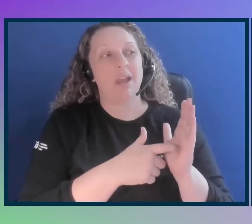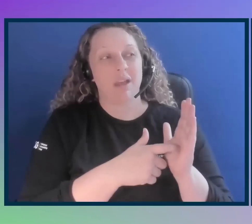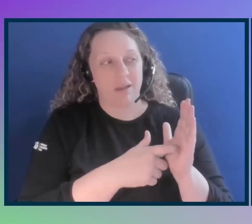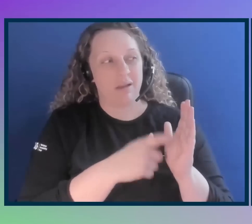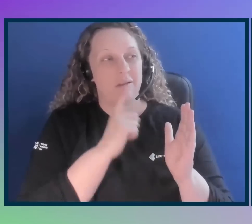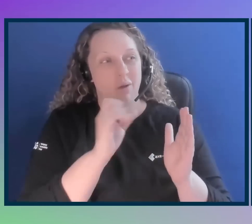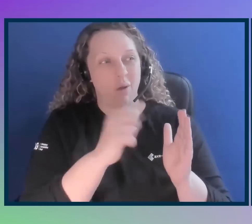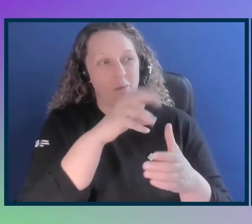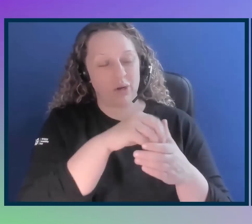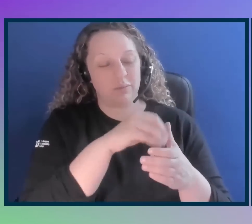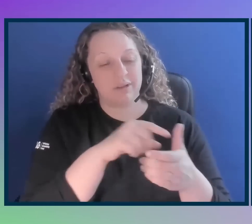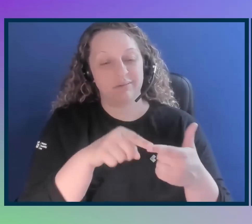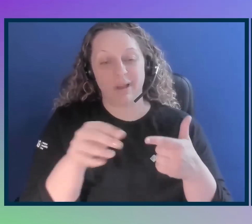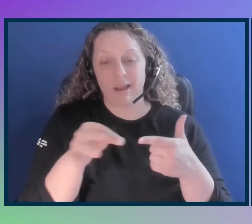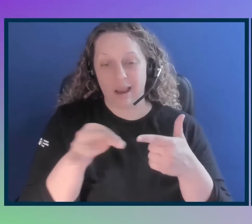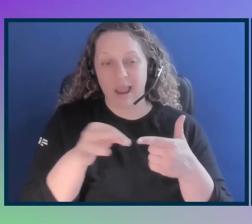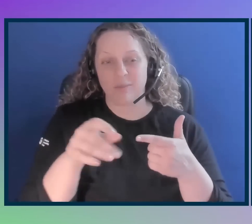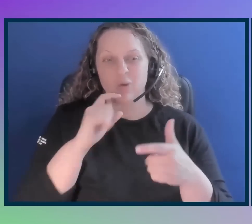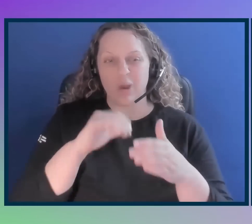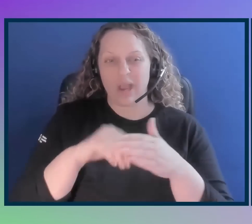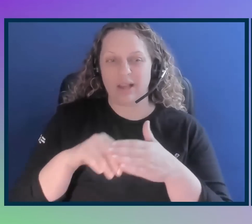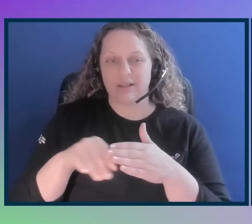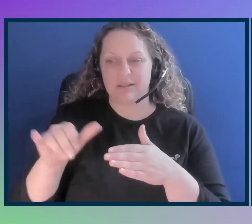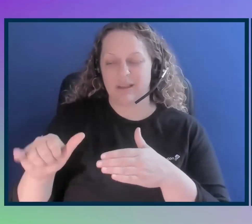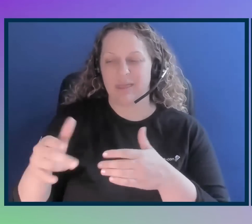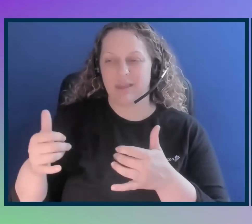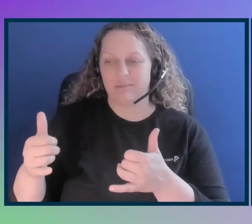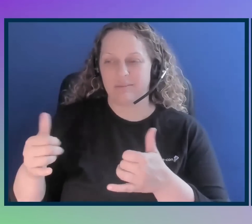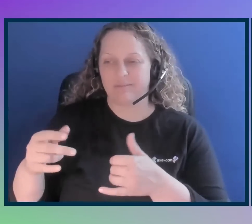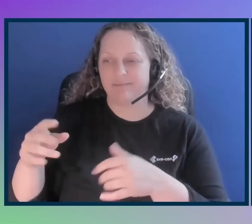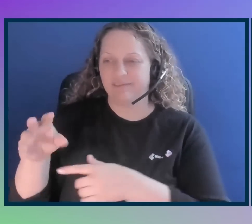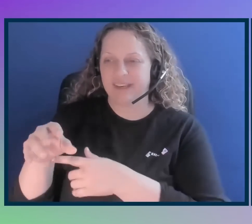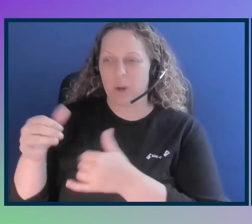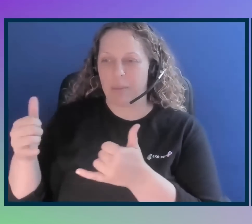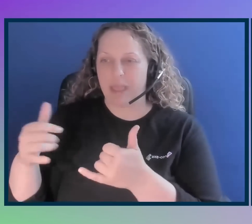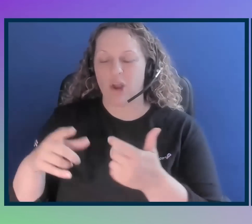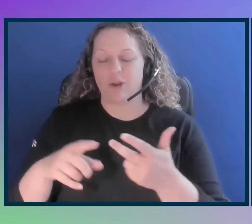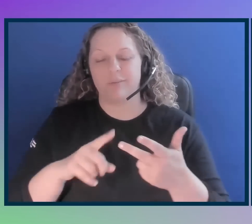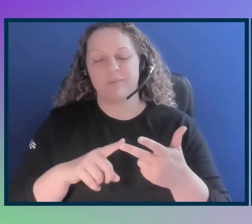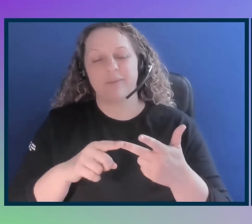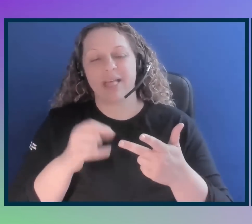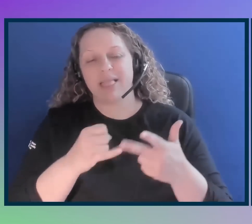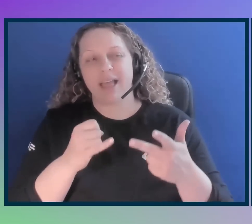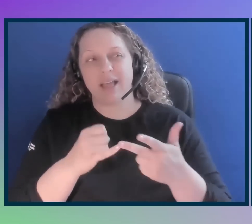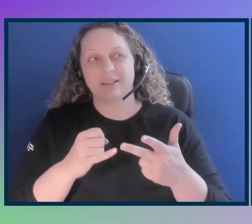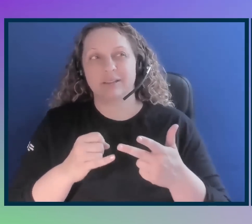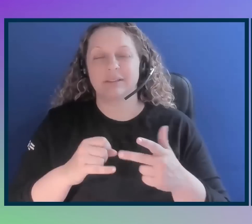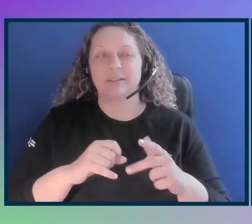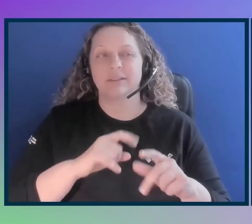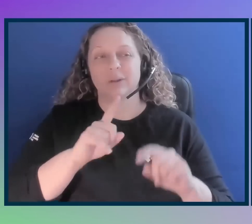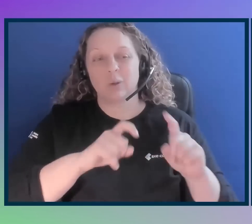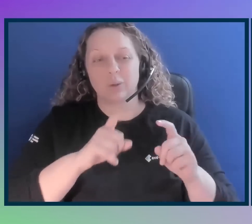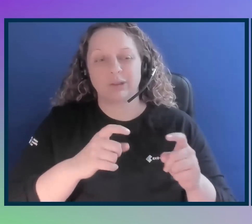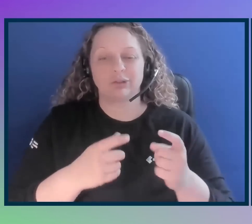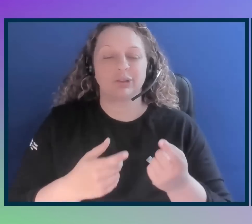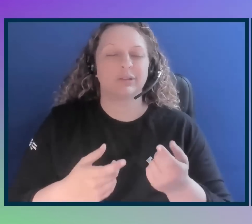you can access those in the video player. Lastly, Q and A is gonna be handled a little bit differently for this session.